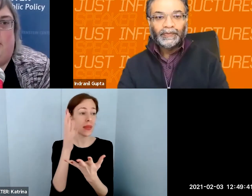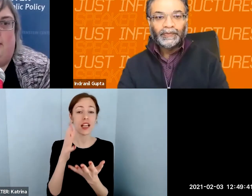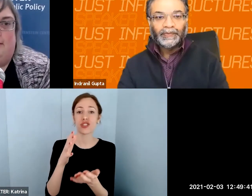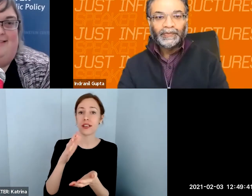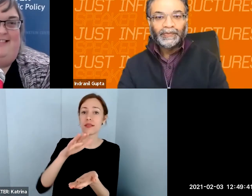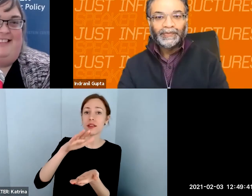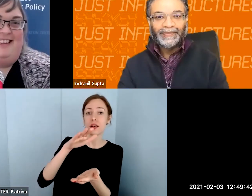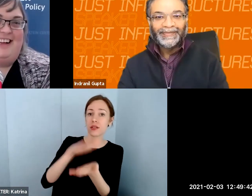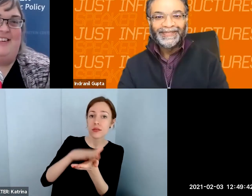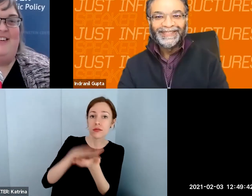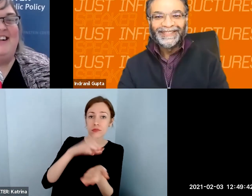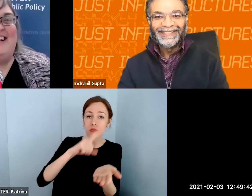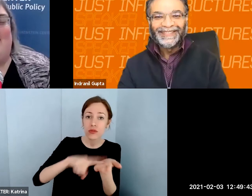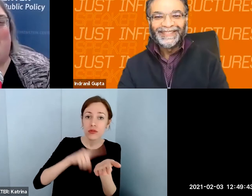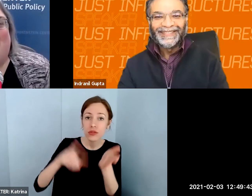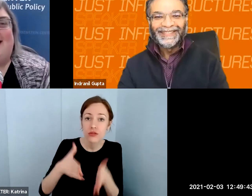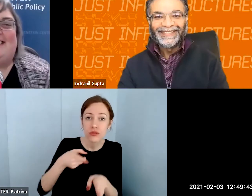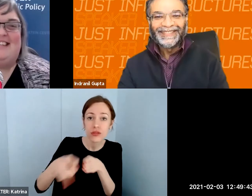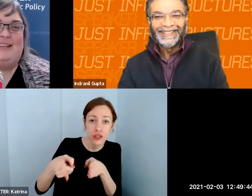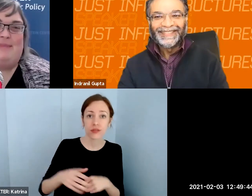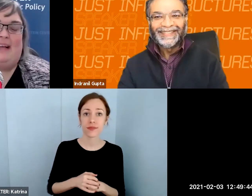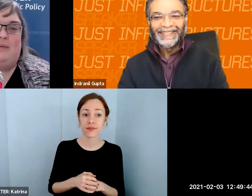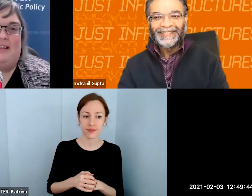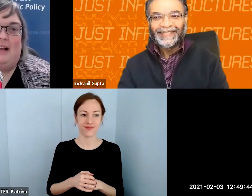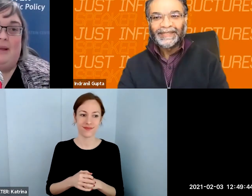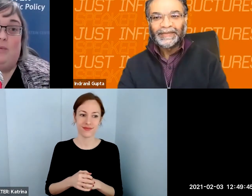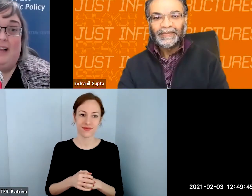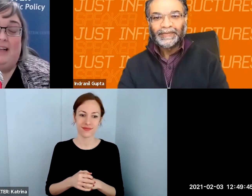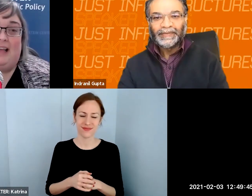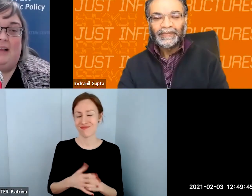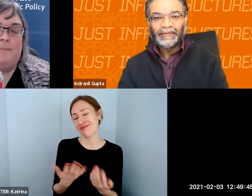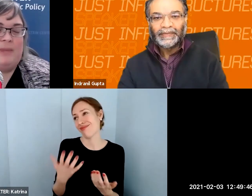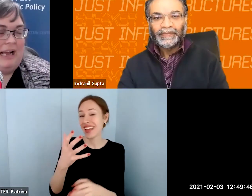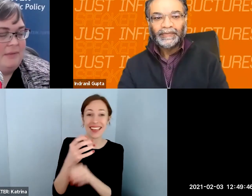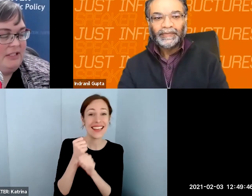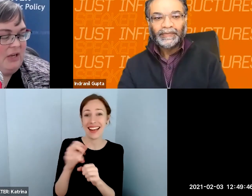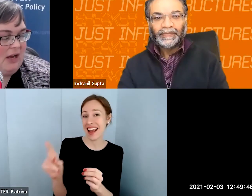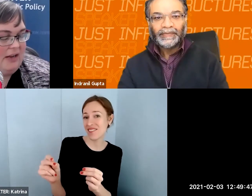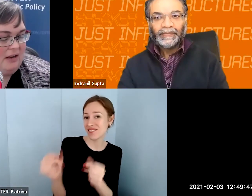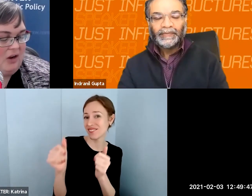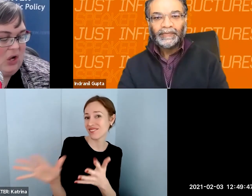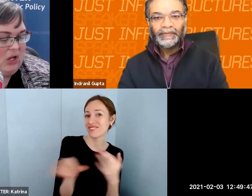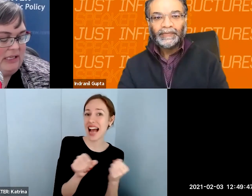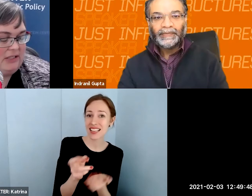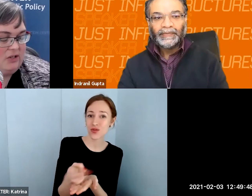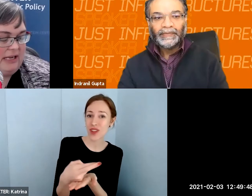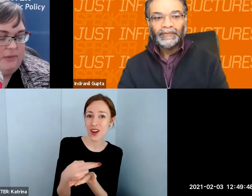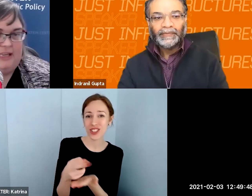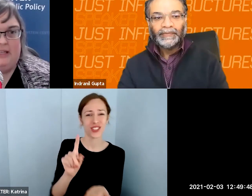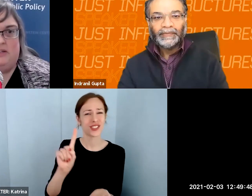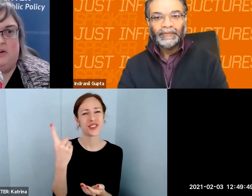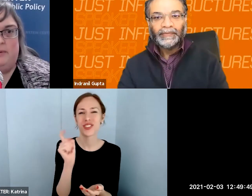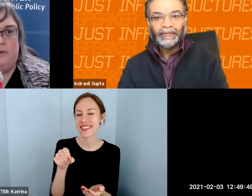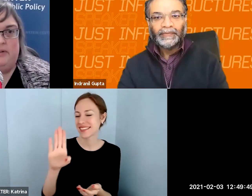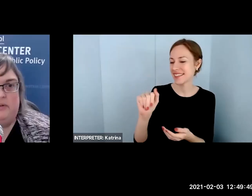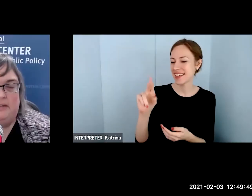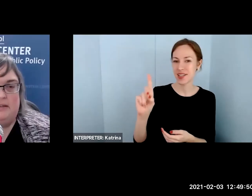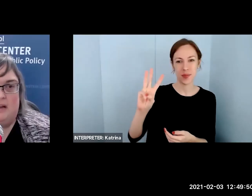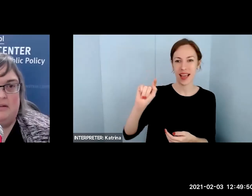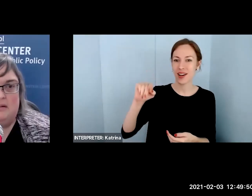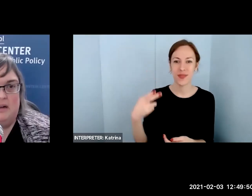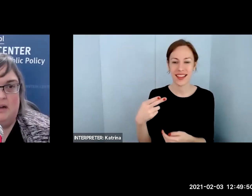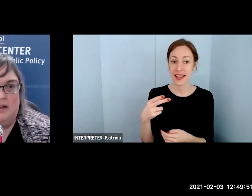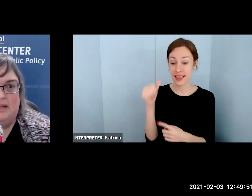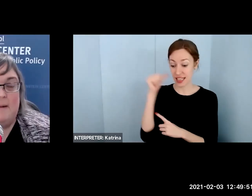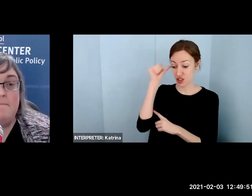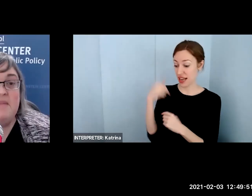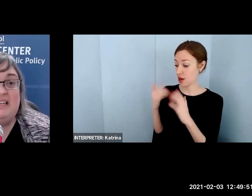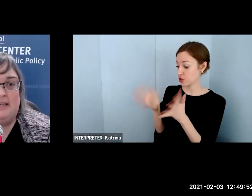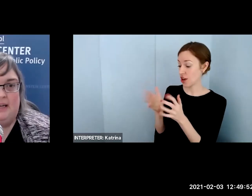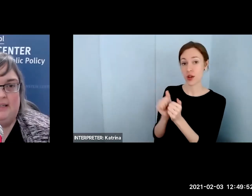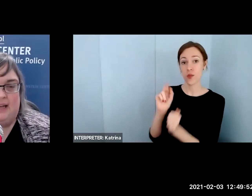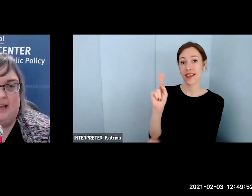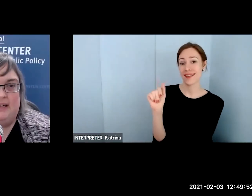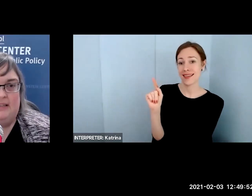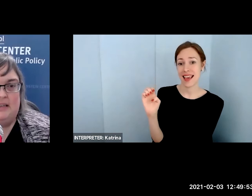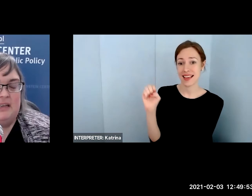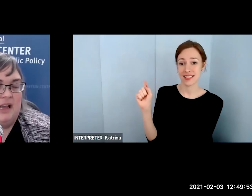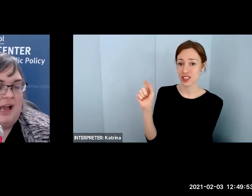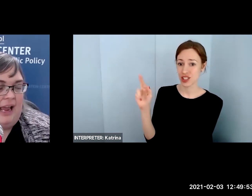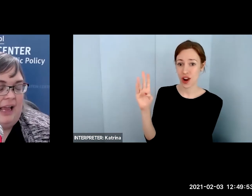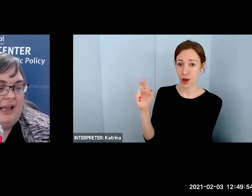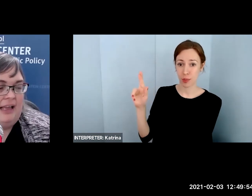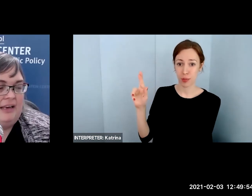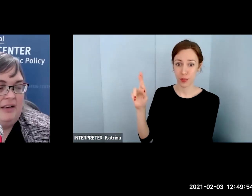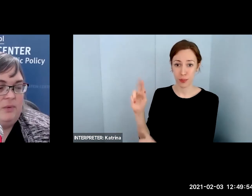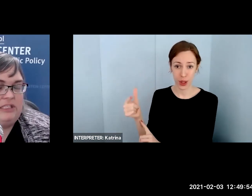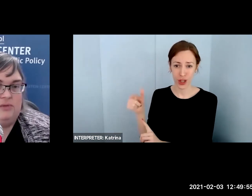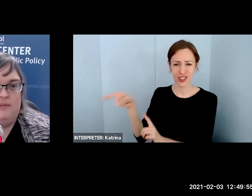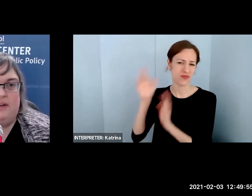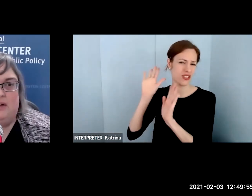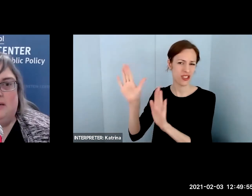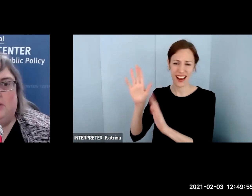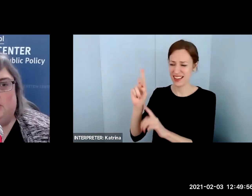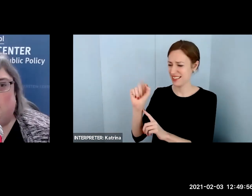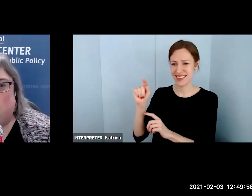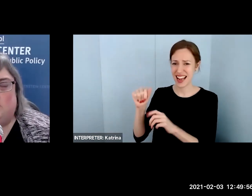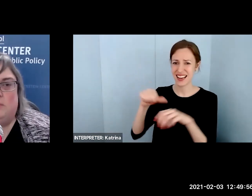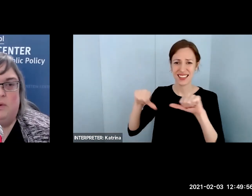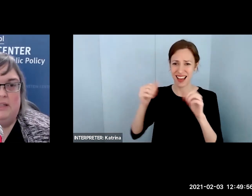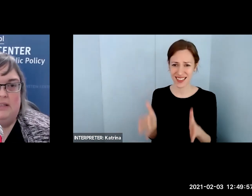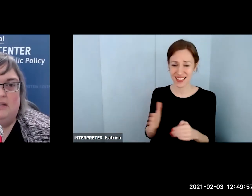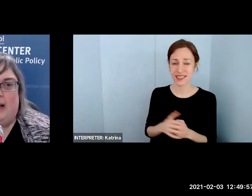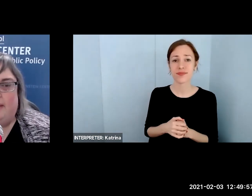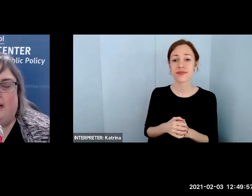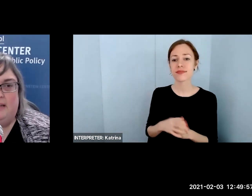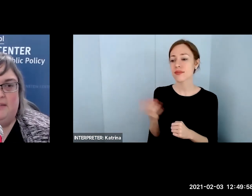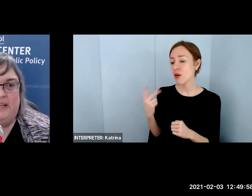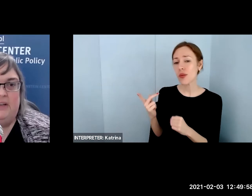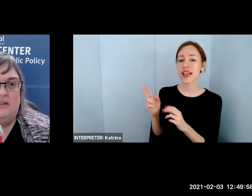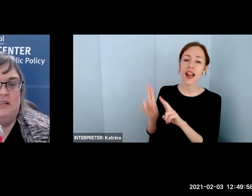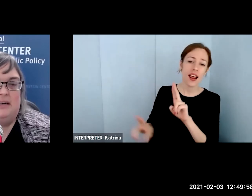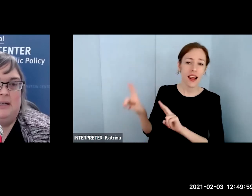I don't know you know like you just need the bandwidth I mean we like. I was just talking on a call yesterday with Kate starboard who is like, amazing data scientist, and we were just riffing on you know what's happening in this field and, and she says